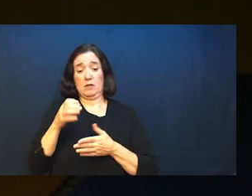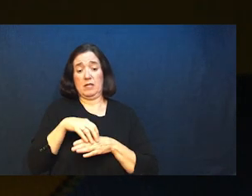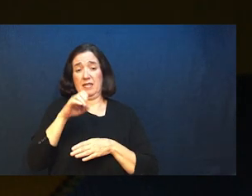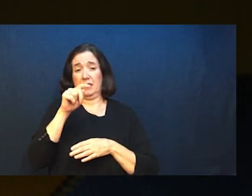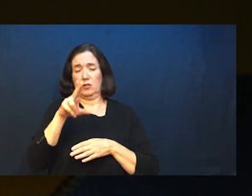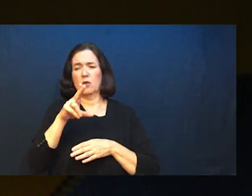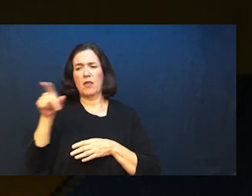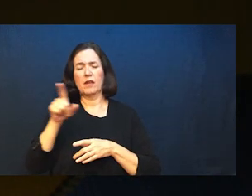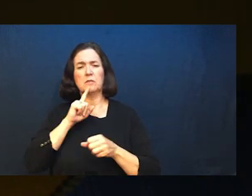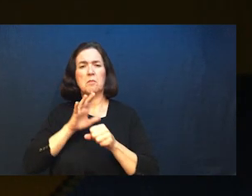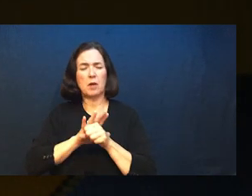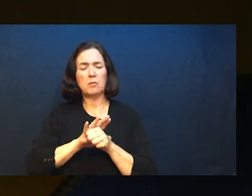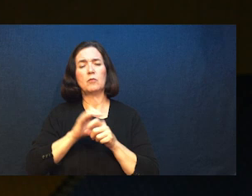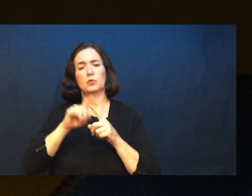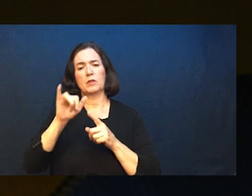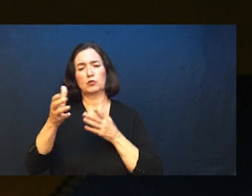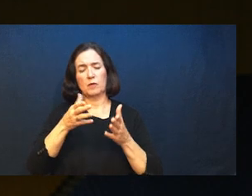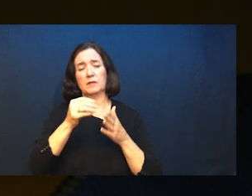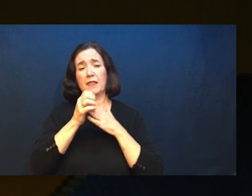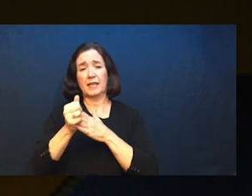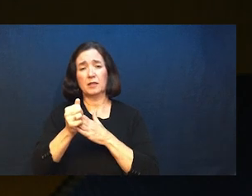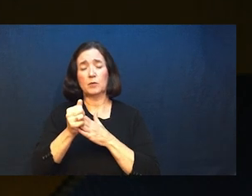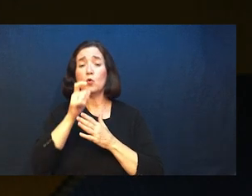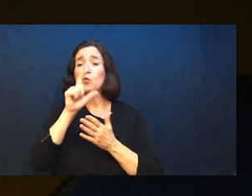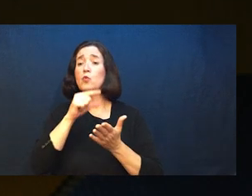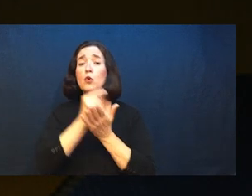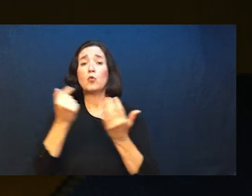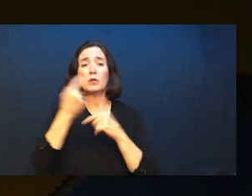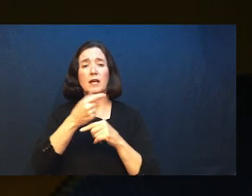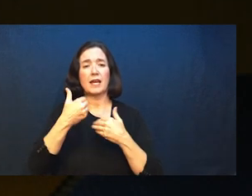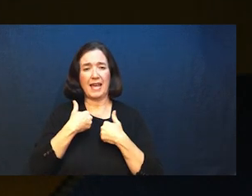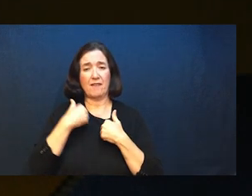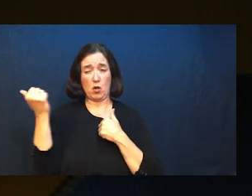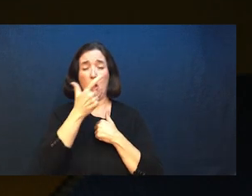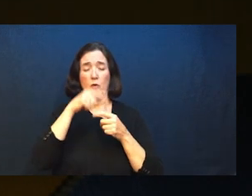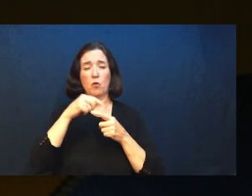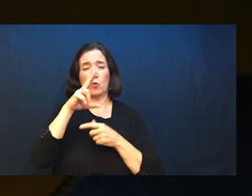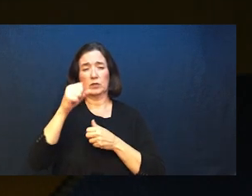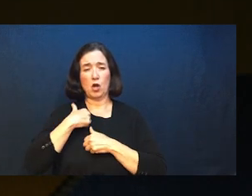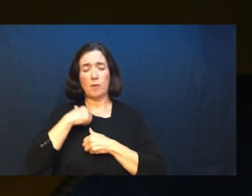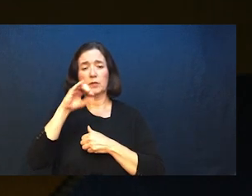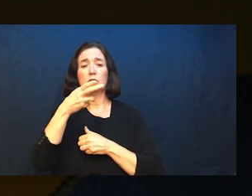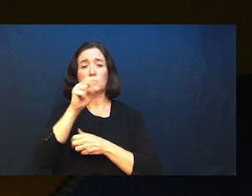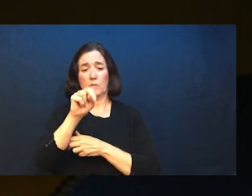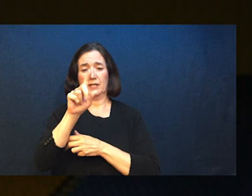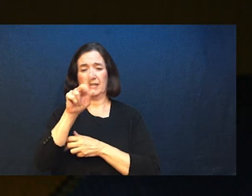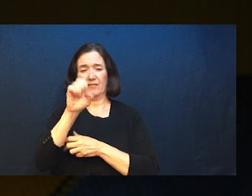here at ETSU and our cadets' commitment to service and leadership. Graduating today we have